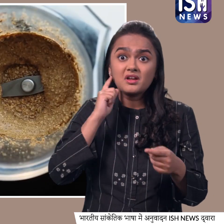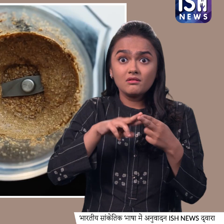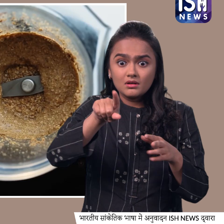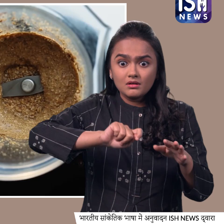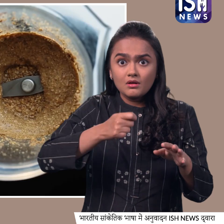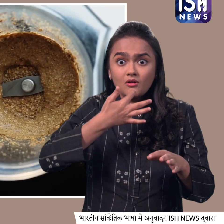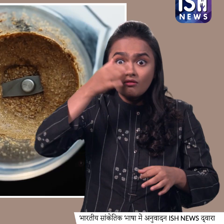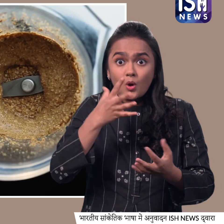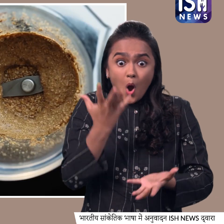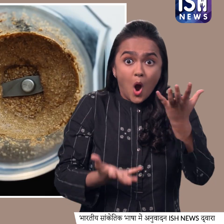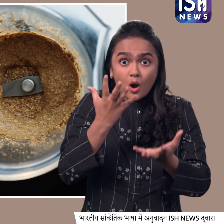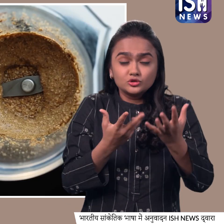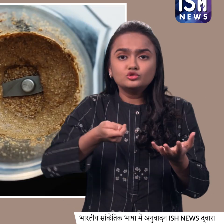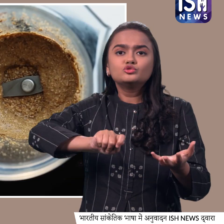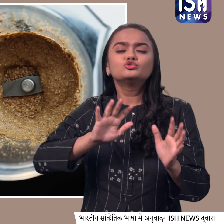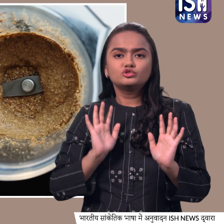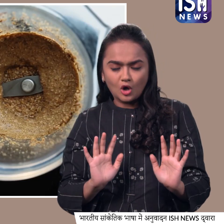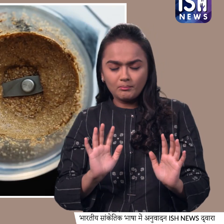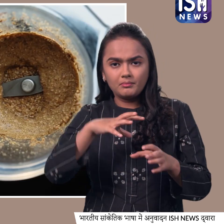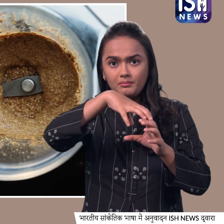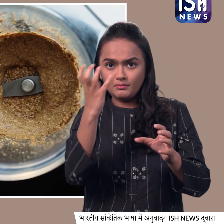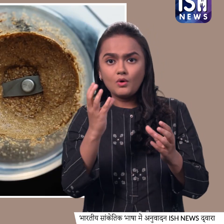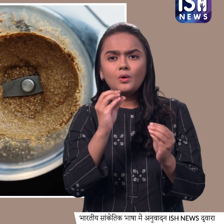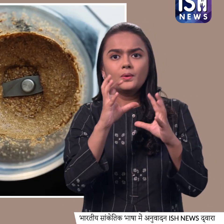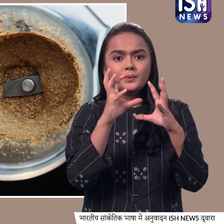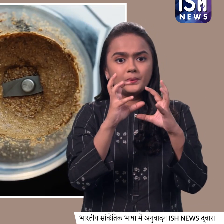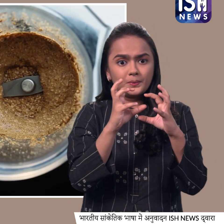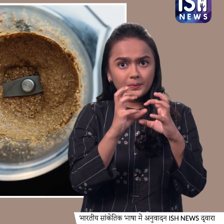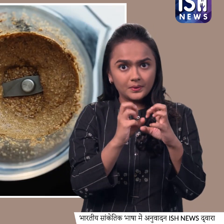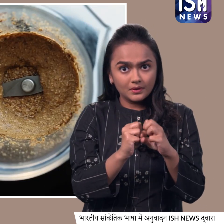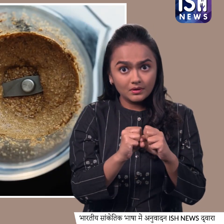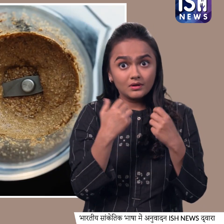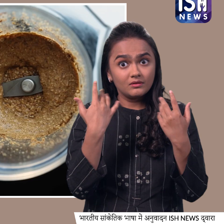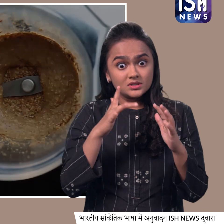if the miture becomes very hot, then stop the blender and let it cool for a few minutes.